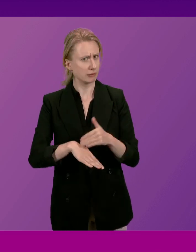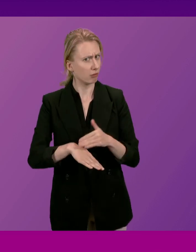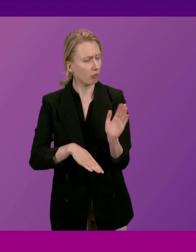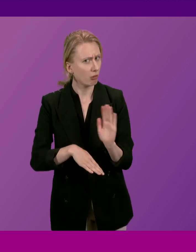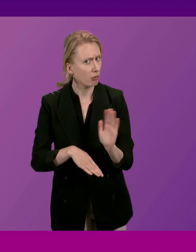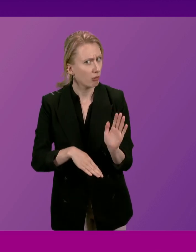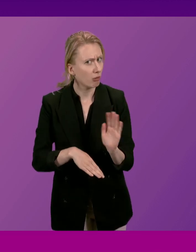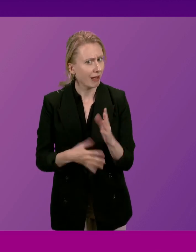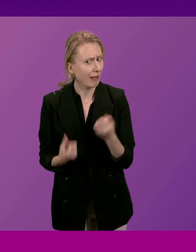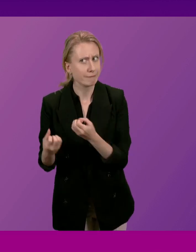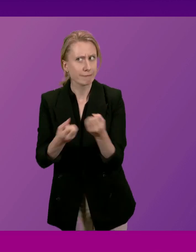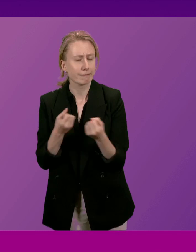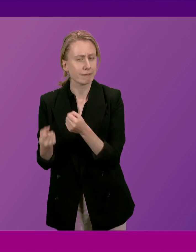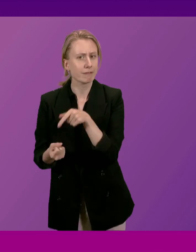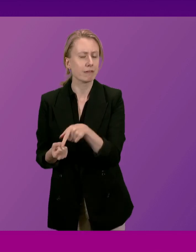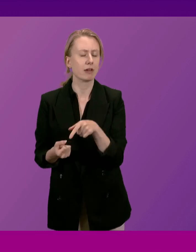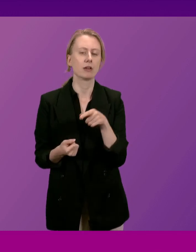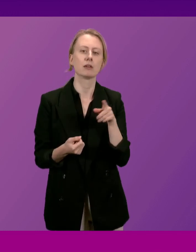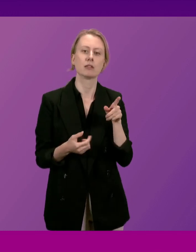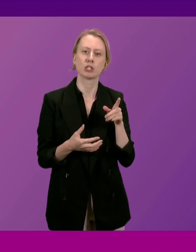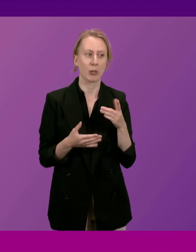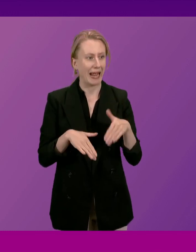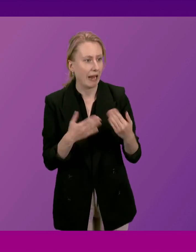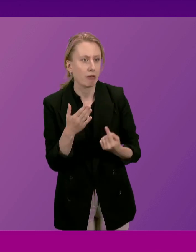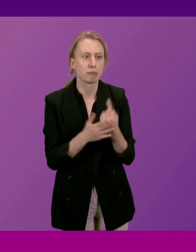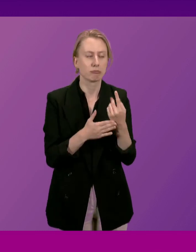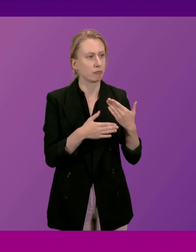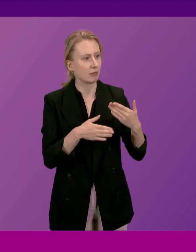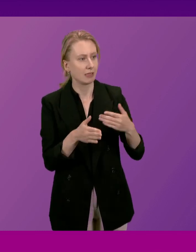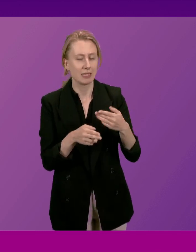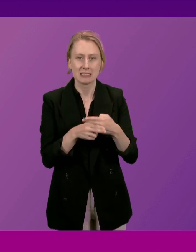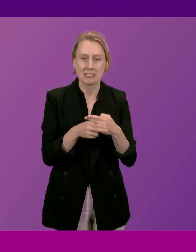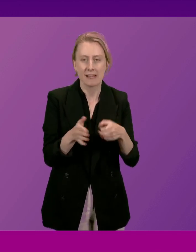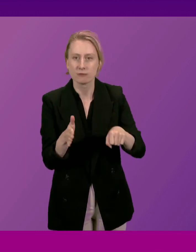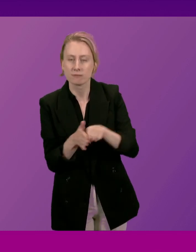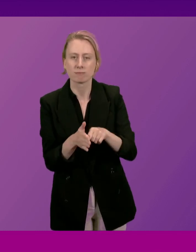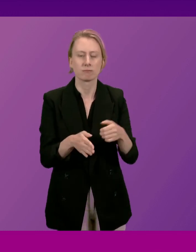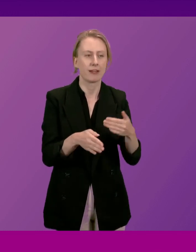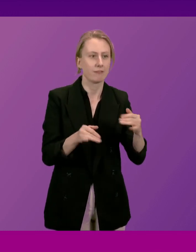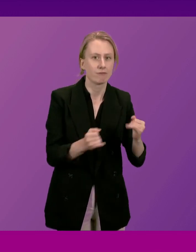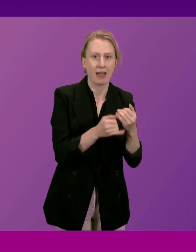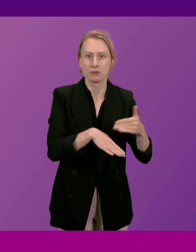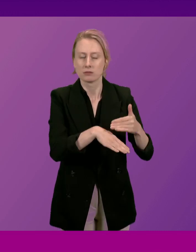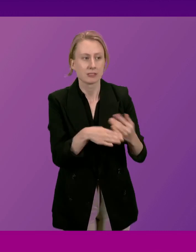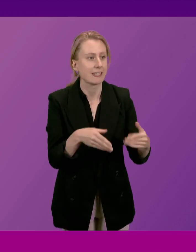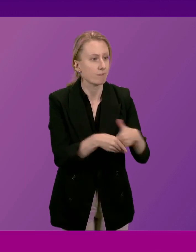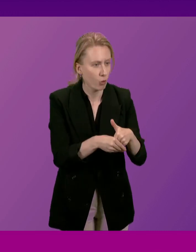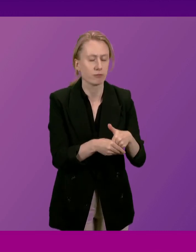being involved in the unacceptable actions of knife crime or violence. That will be the sustained approach that the Government takes forward,